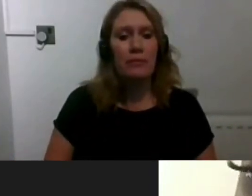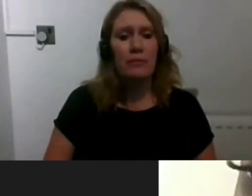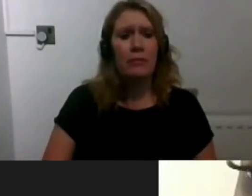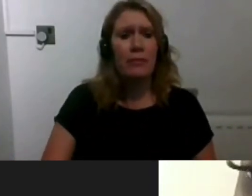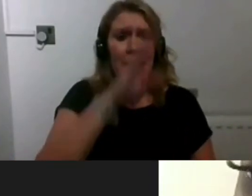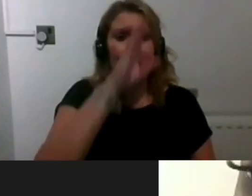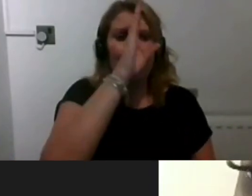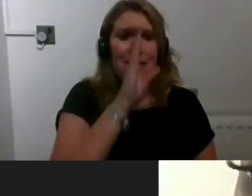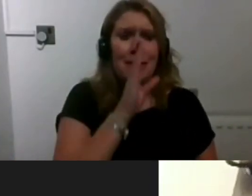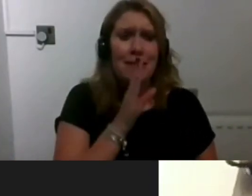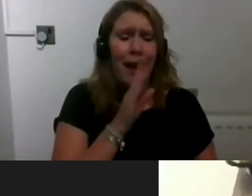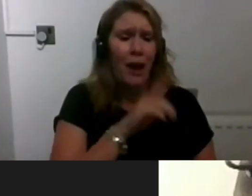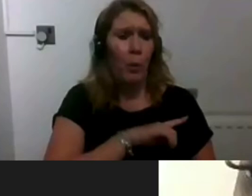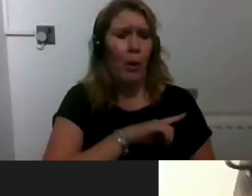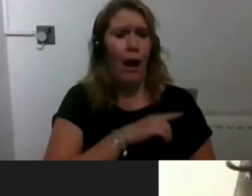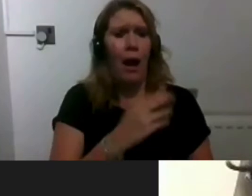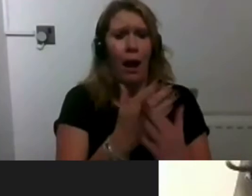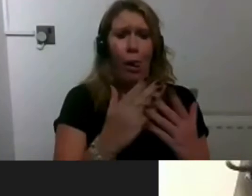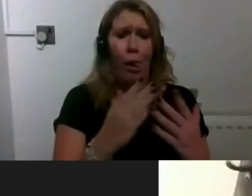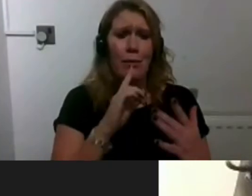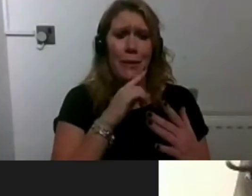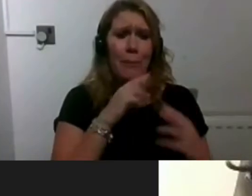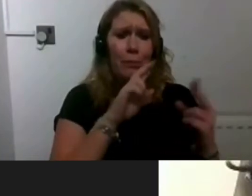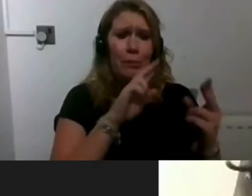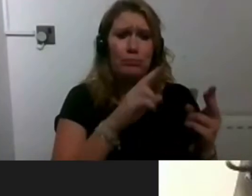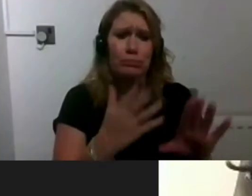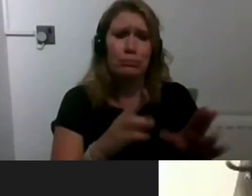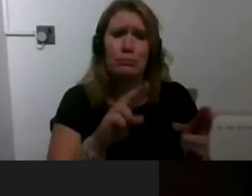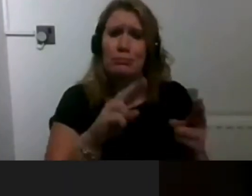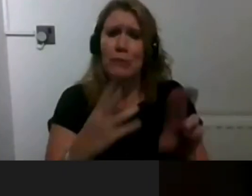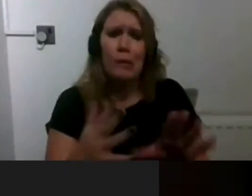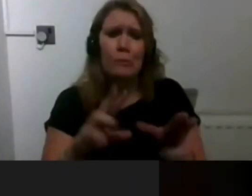But we pray for those people that are,